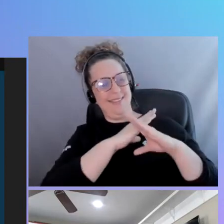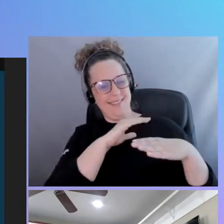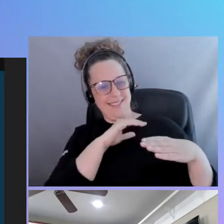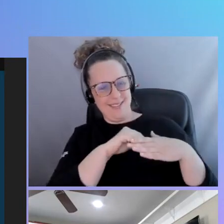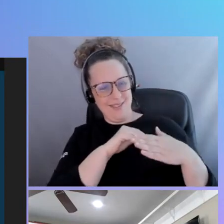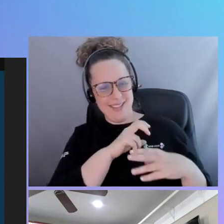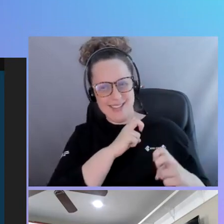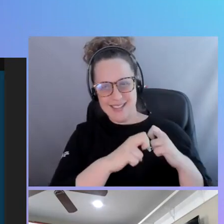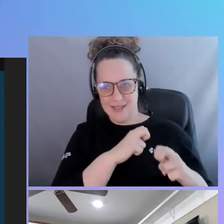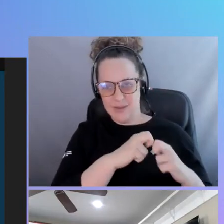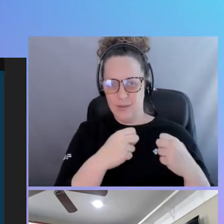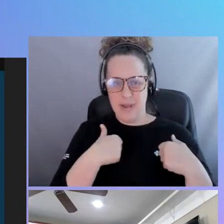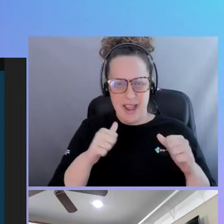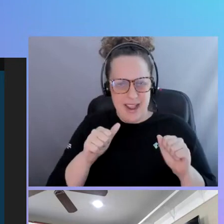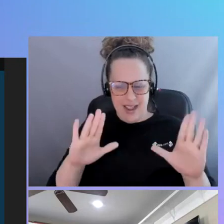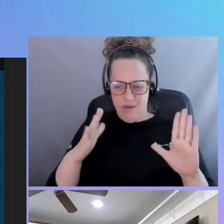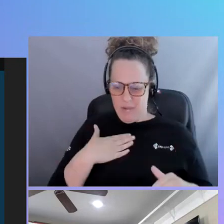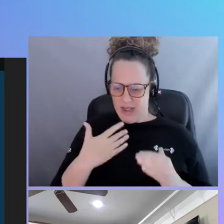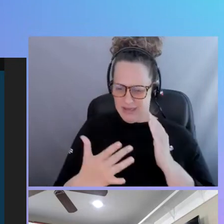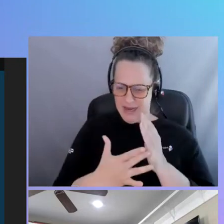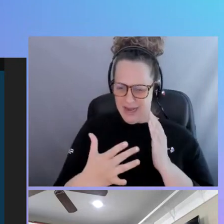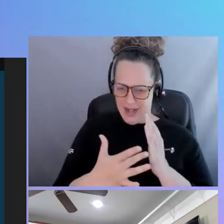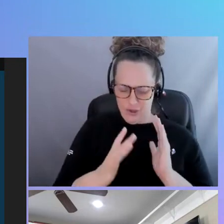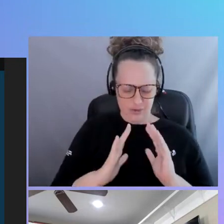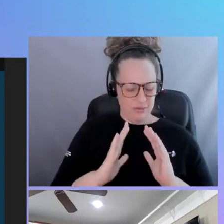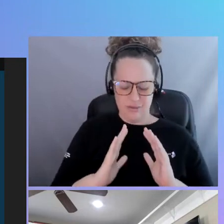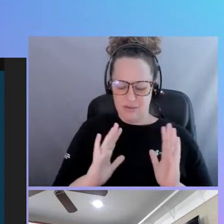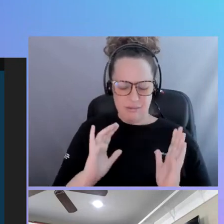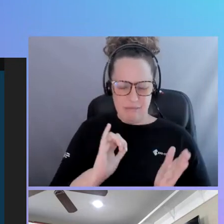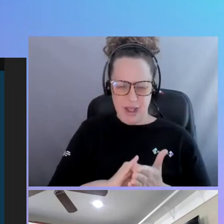would not give up my technology because it it's what makes me